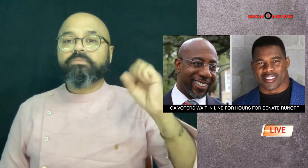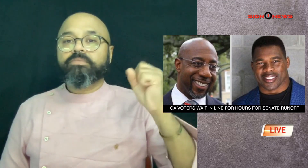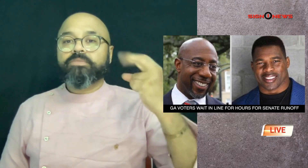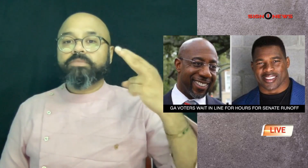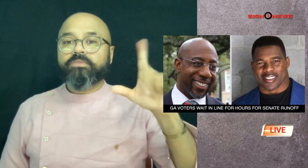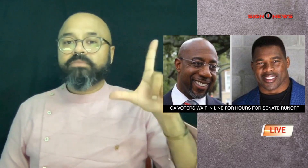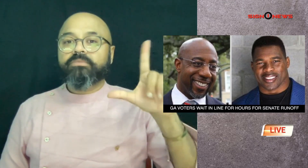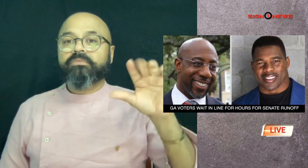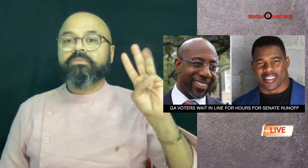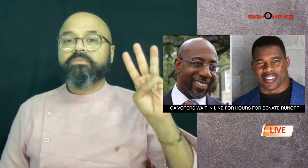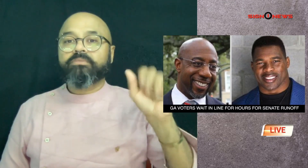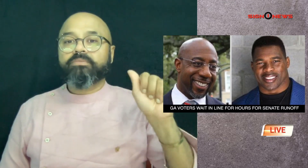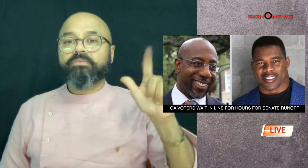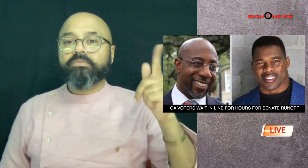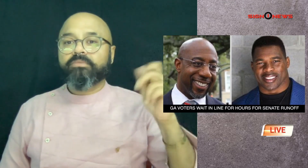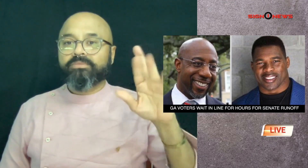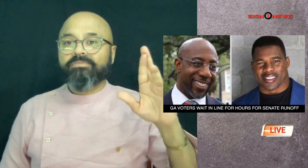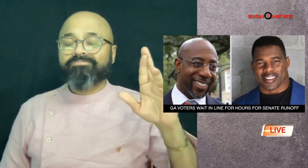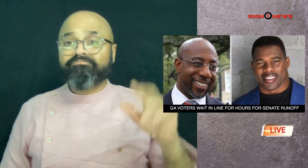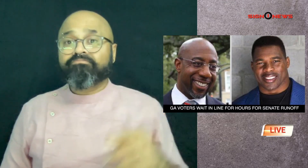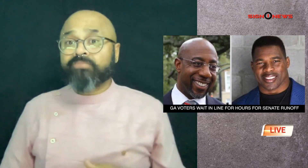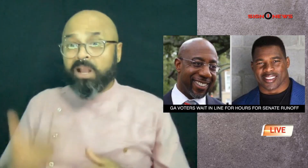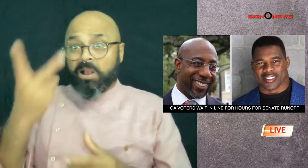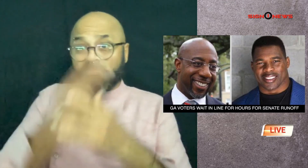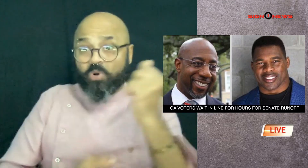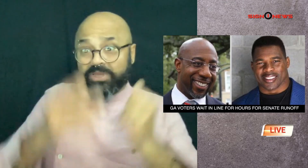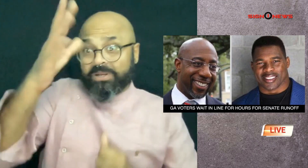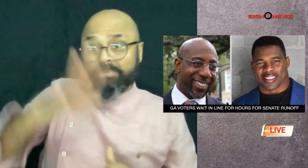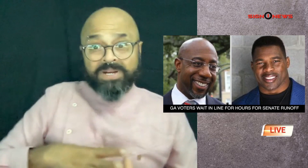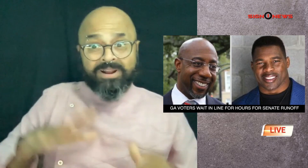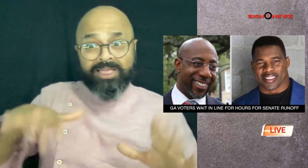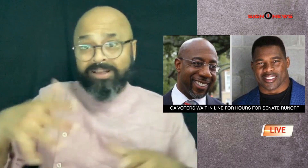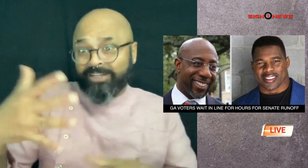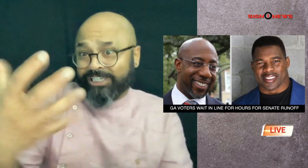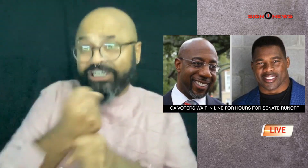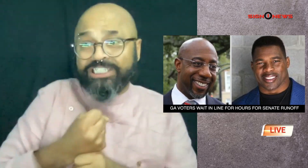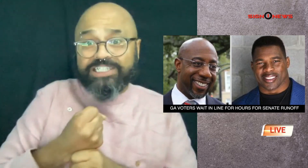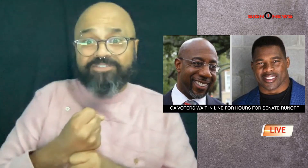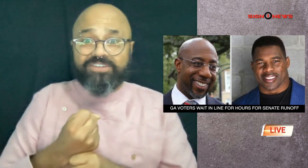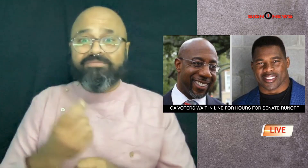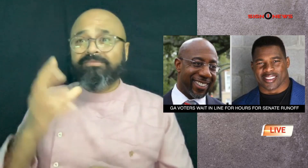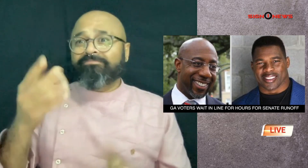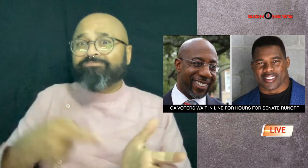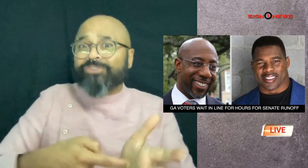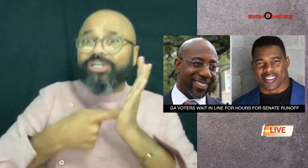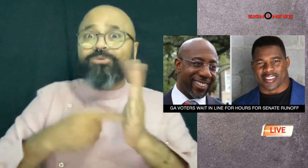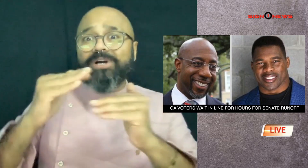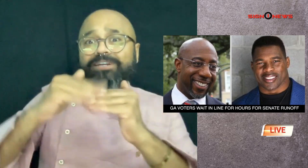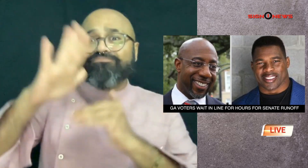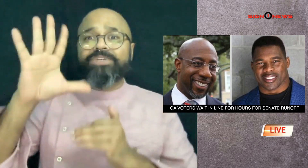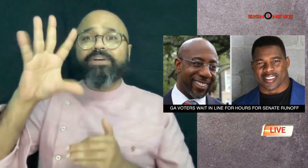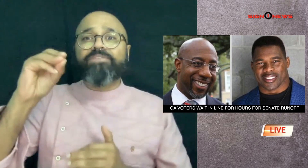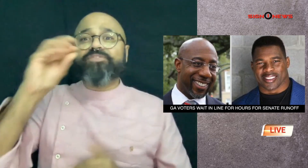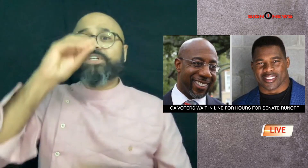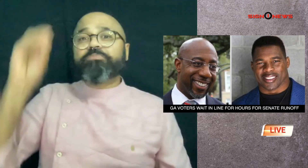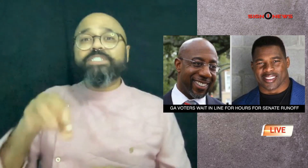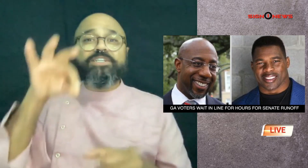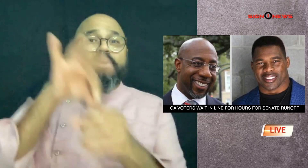and Republican candidate Herschel Walker neither man received the required 50% of the votes